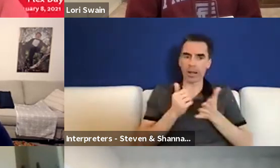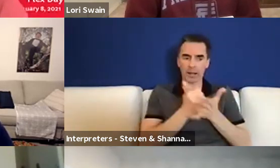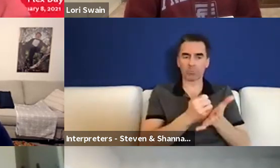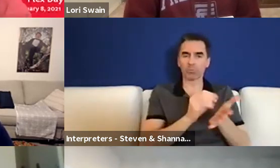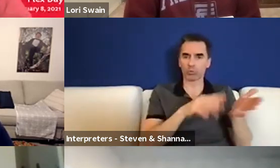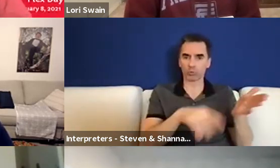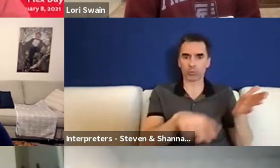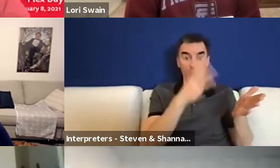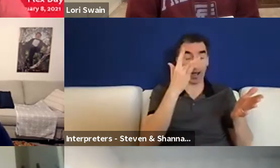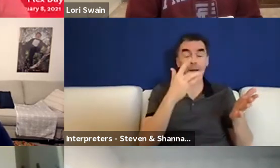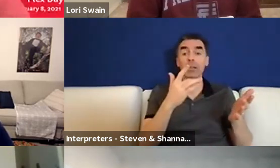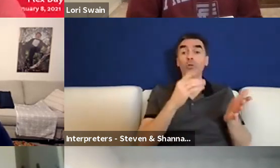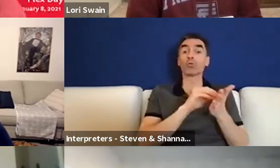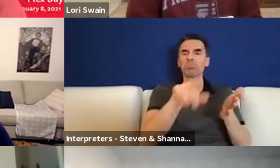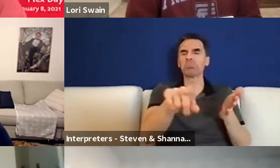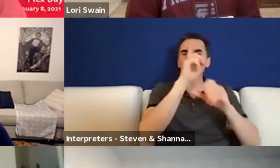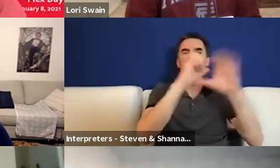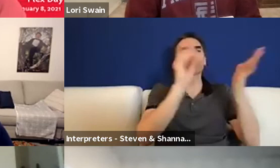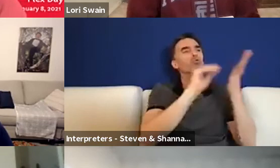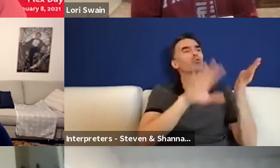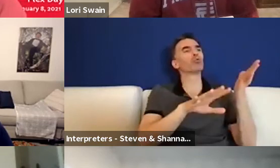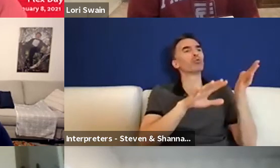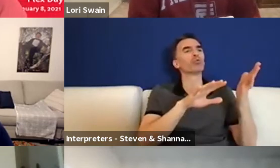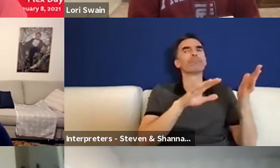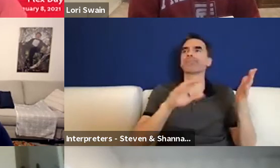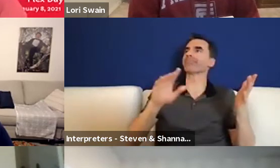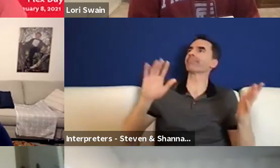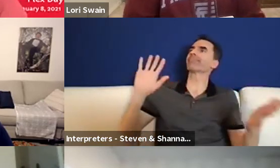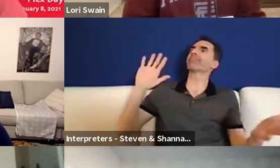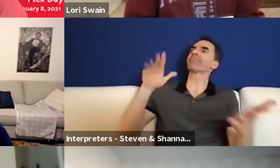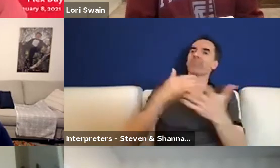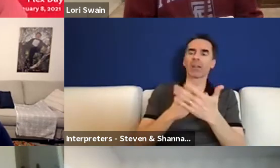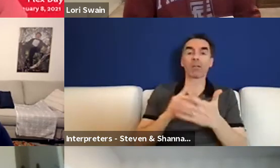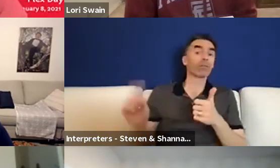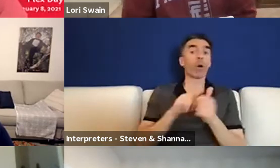the first place they go, they go into the office, they're like, I need help with this. And then it's like, Okay, let me help you